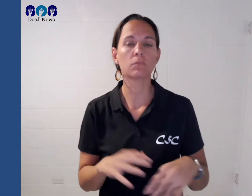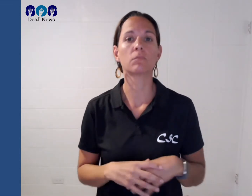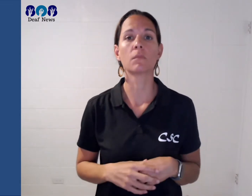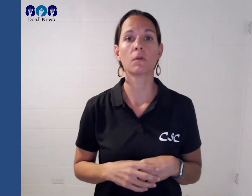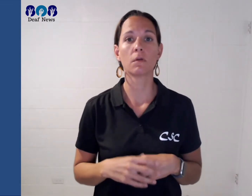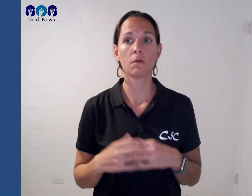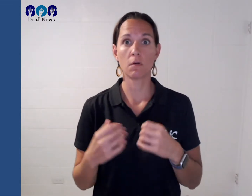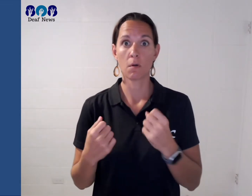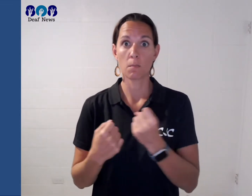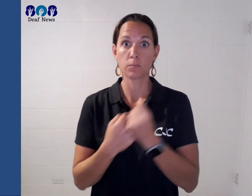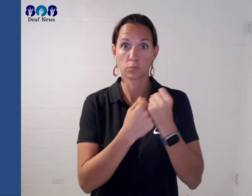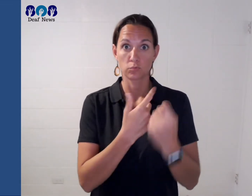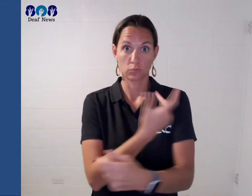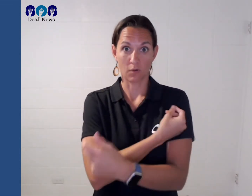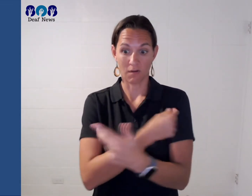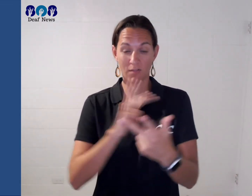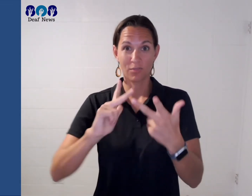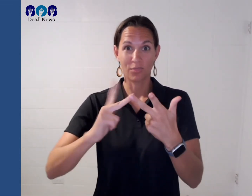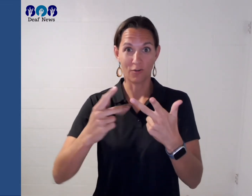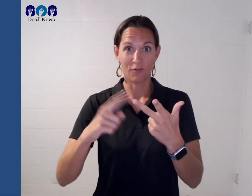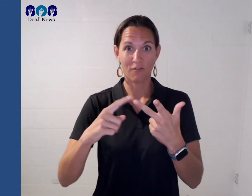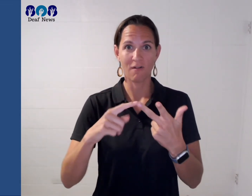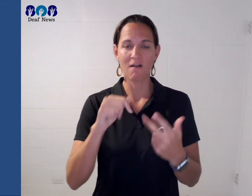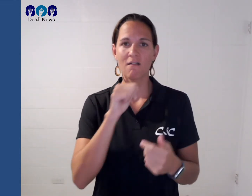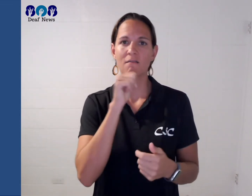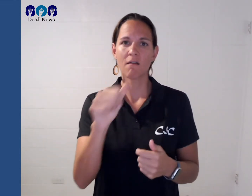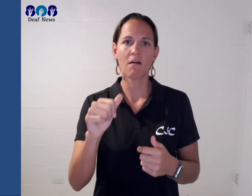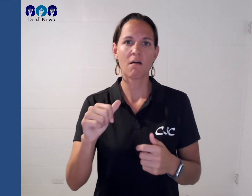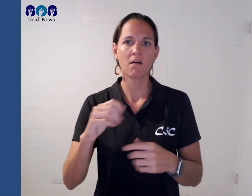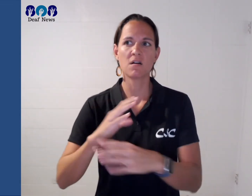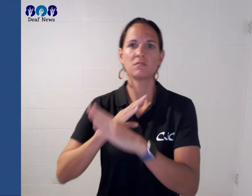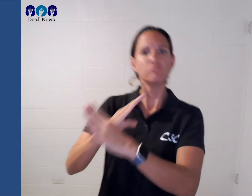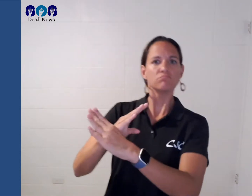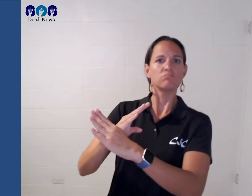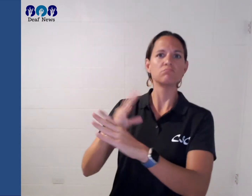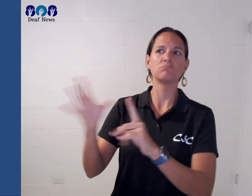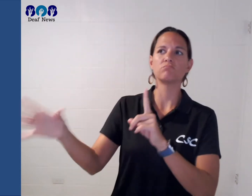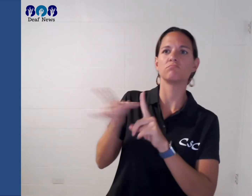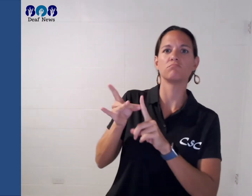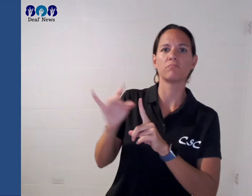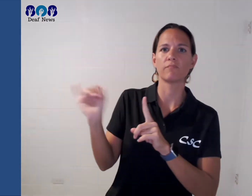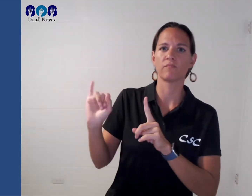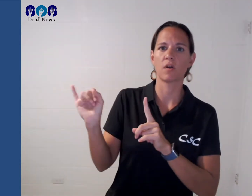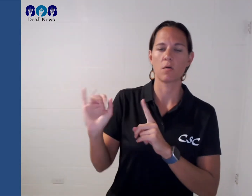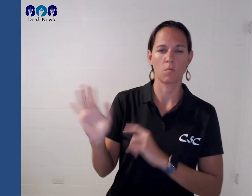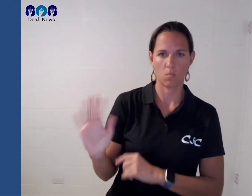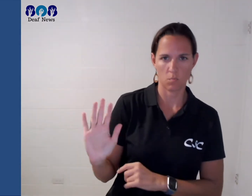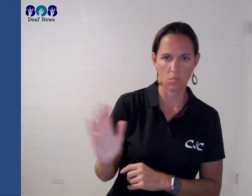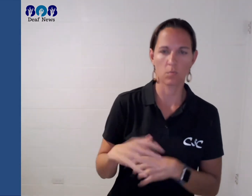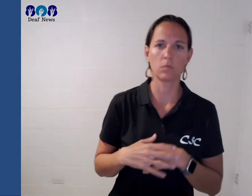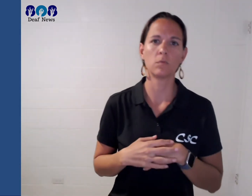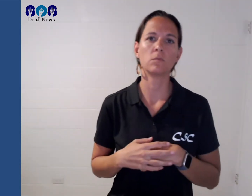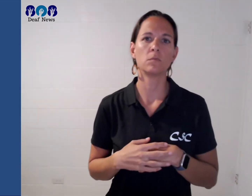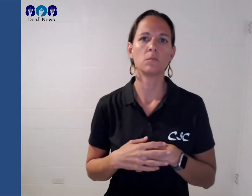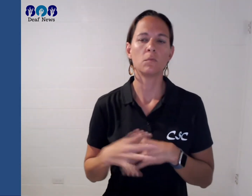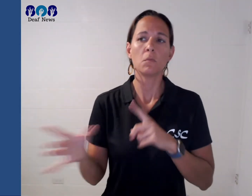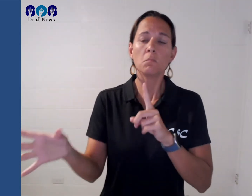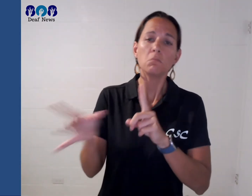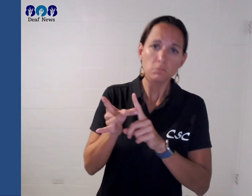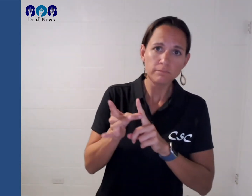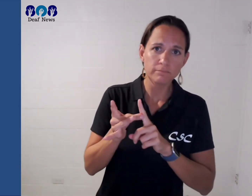We need to realize that having 3 shots does not mean you are fully protected and you won’t